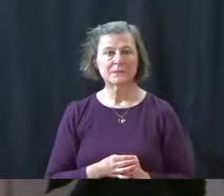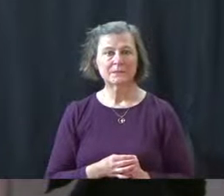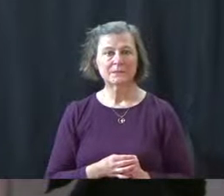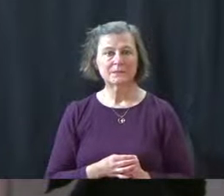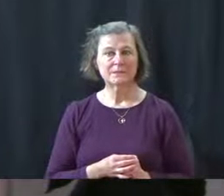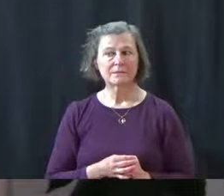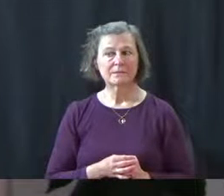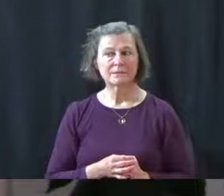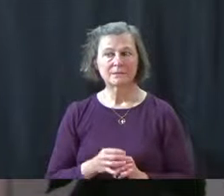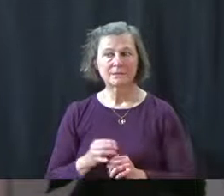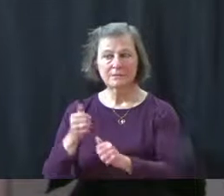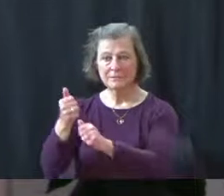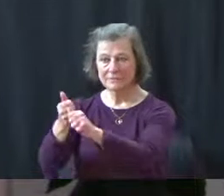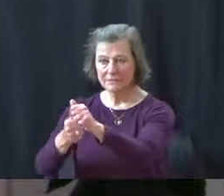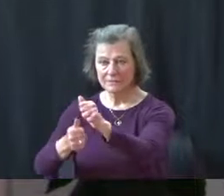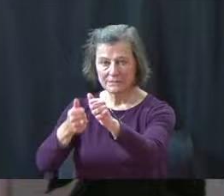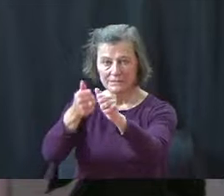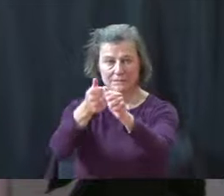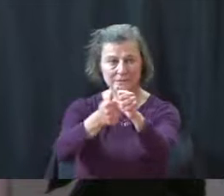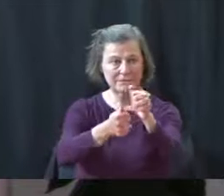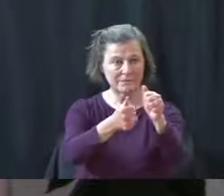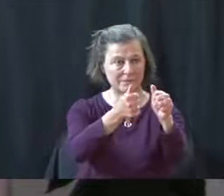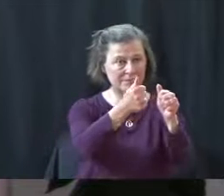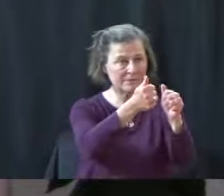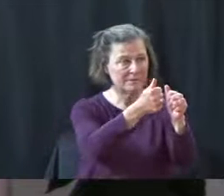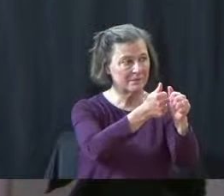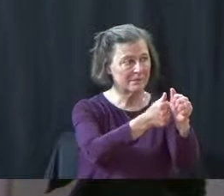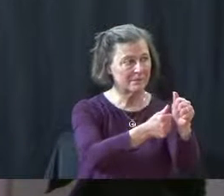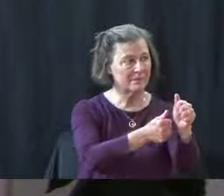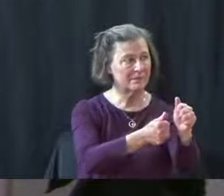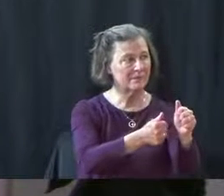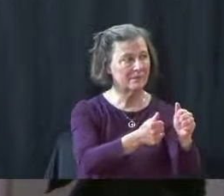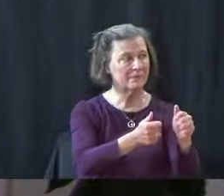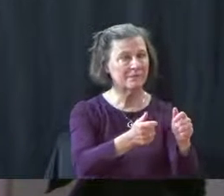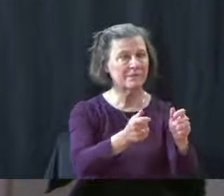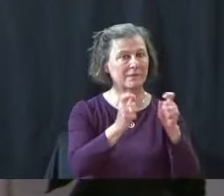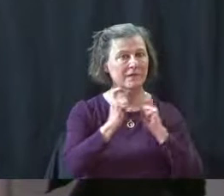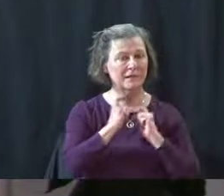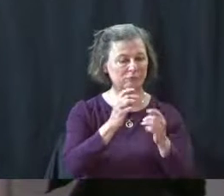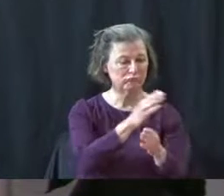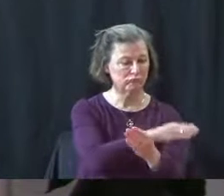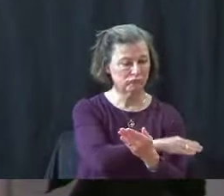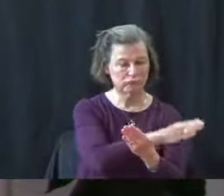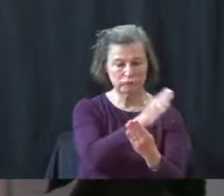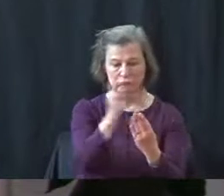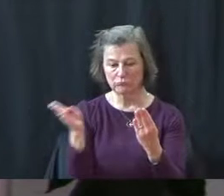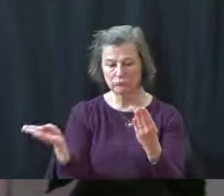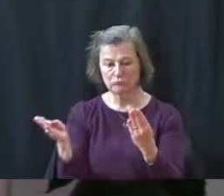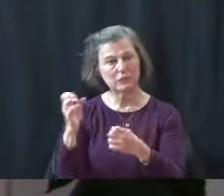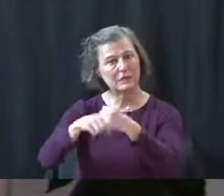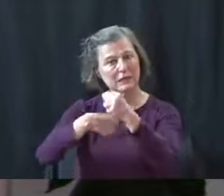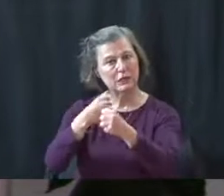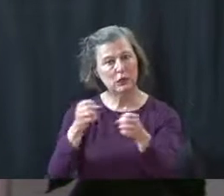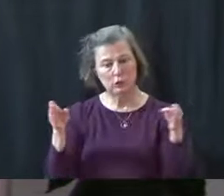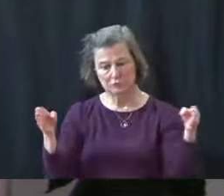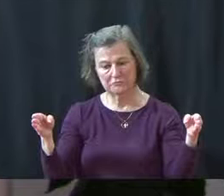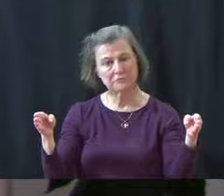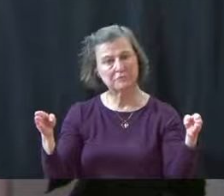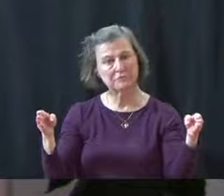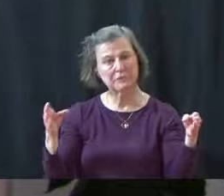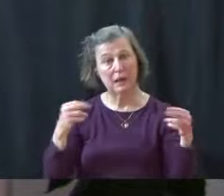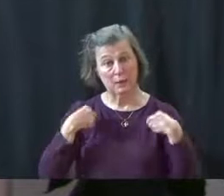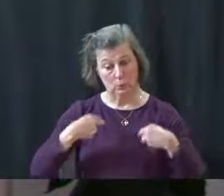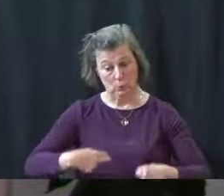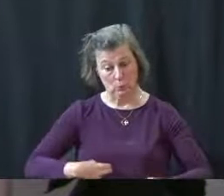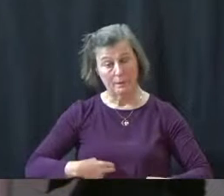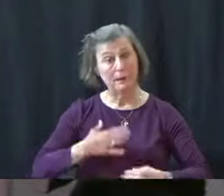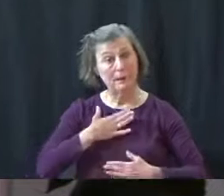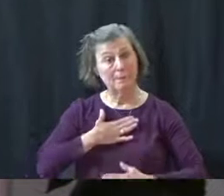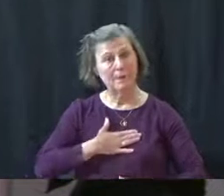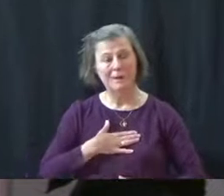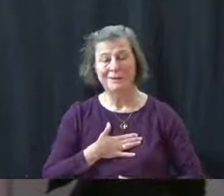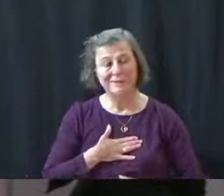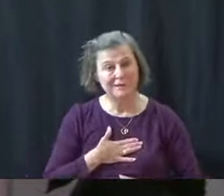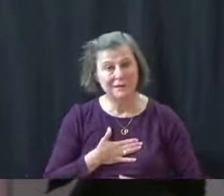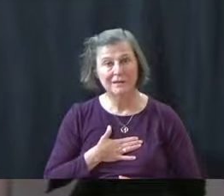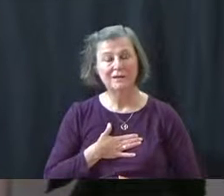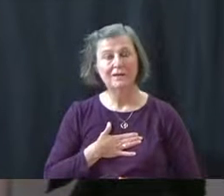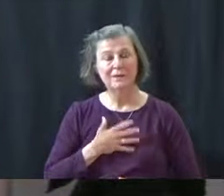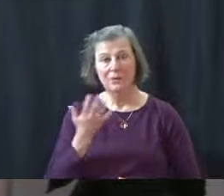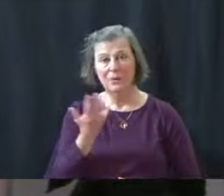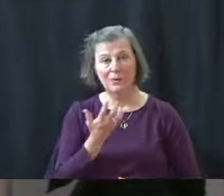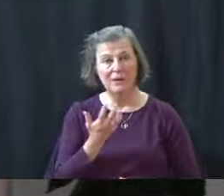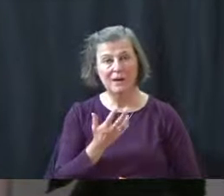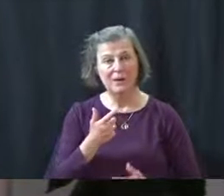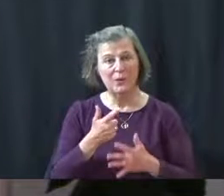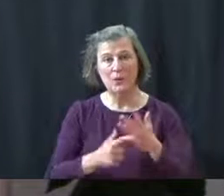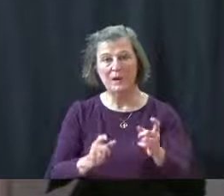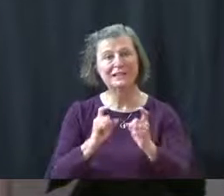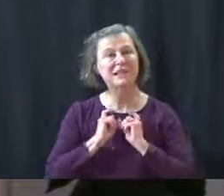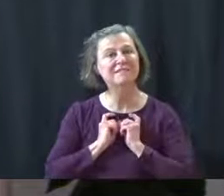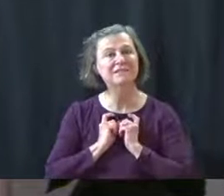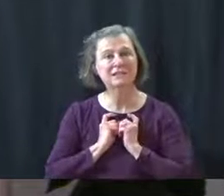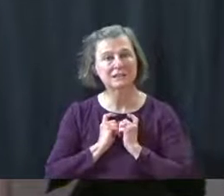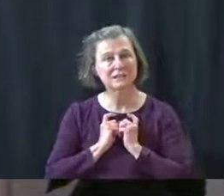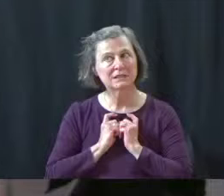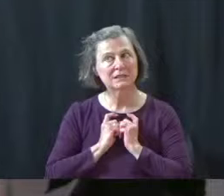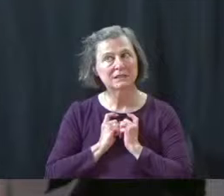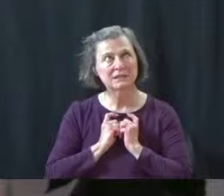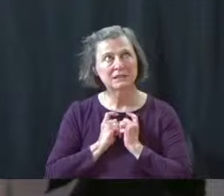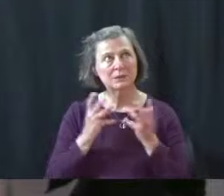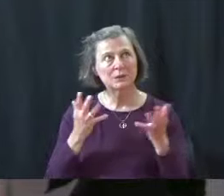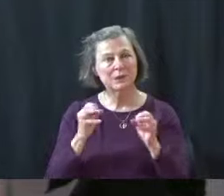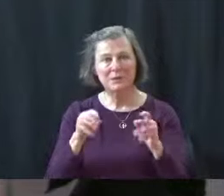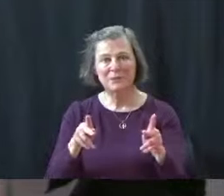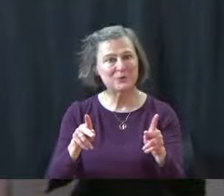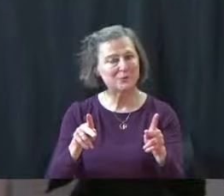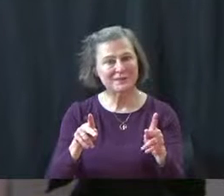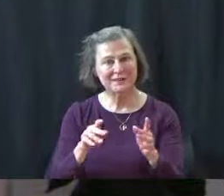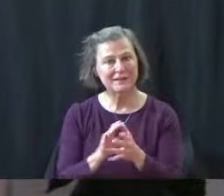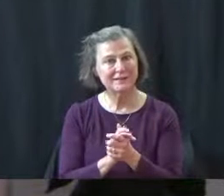Each one of us is given a span of years and a human body -- what a gift, what an opportunity.